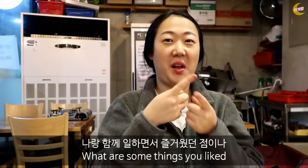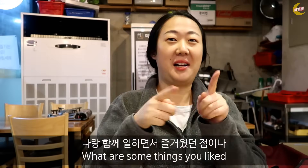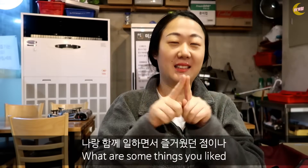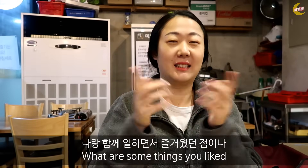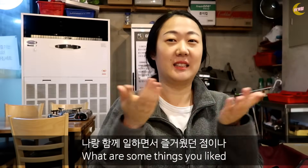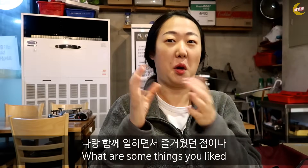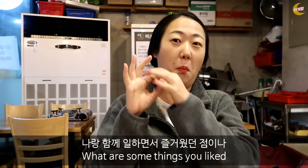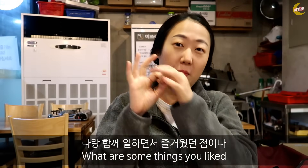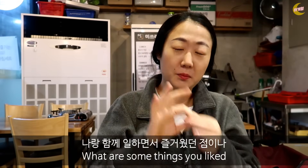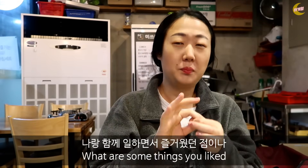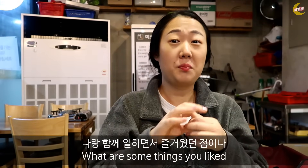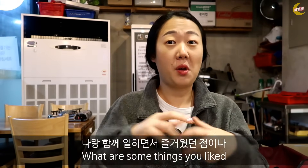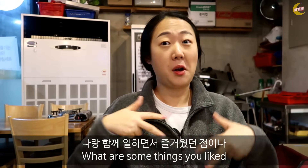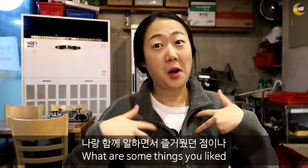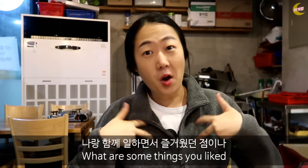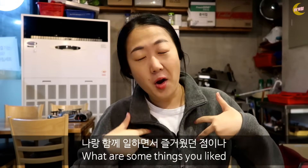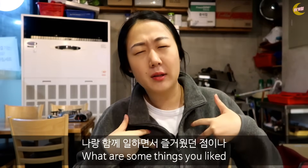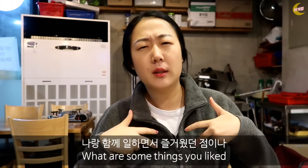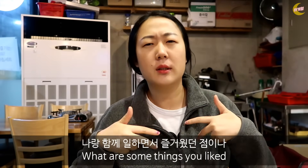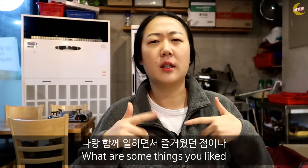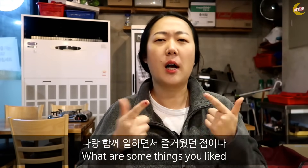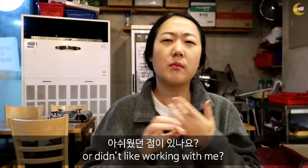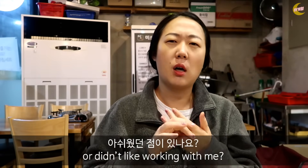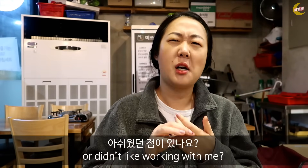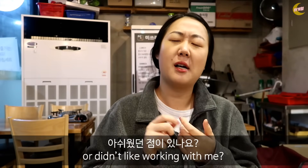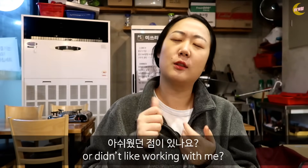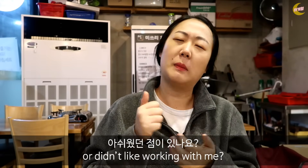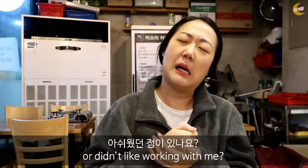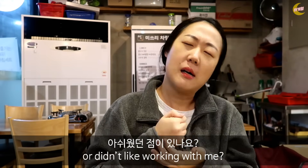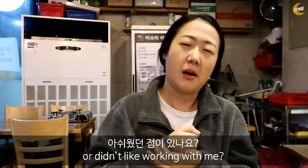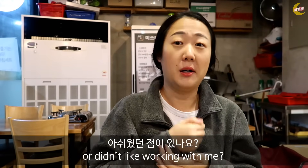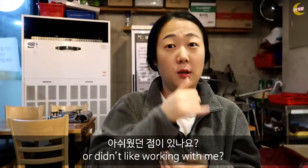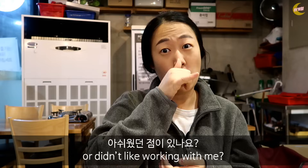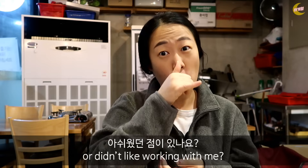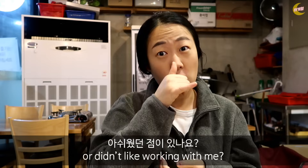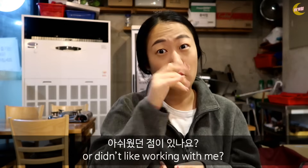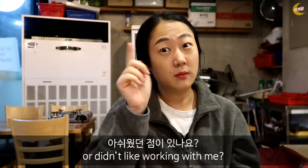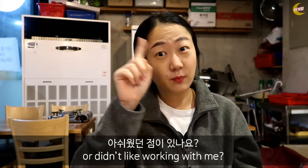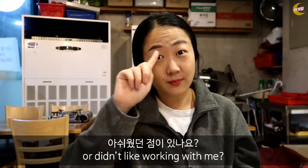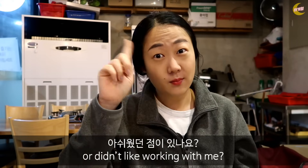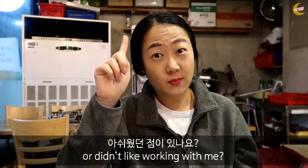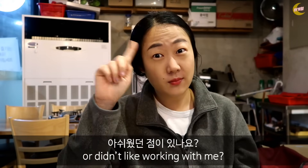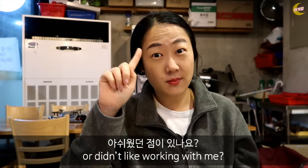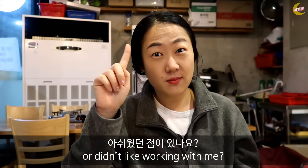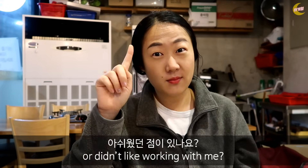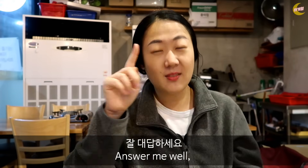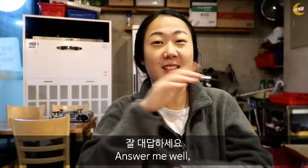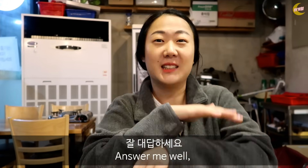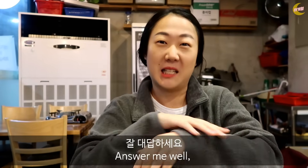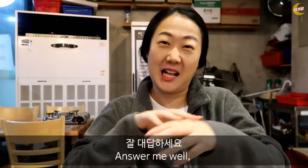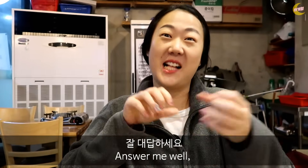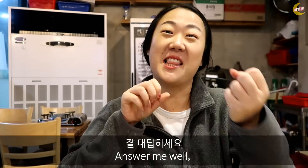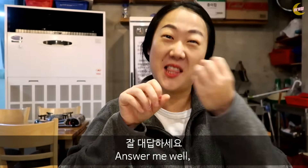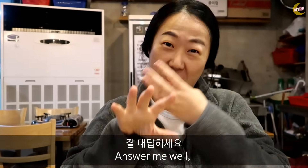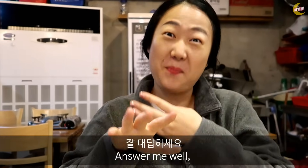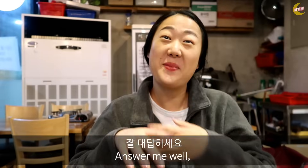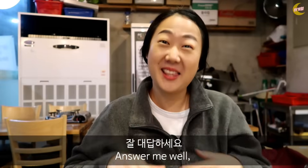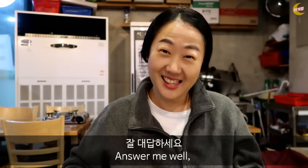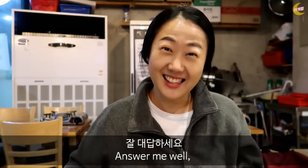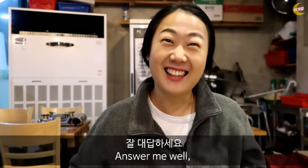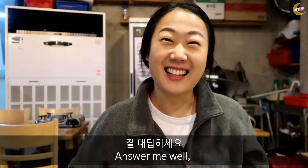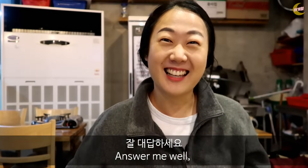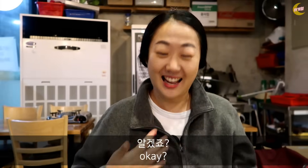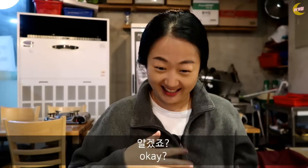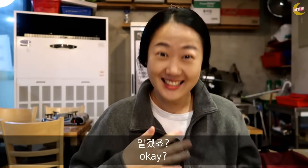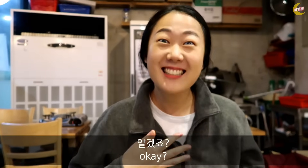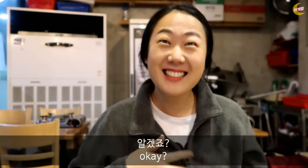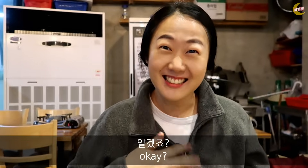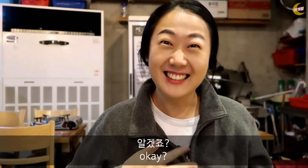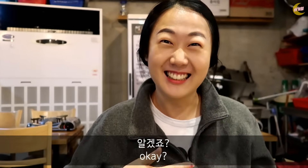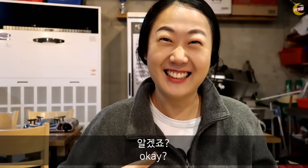What are some things you liked or didn’t like working with me? Answer me well, okay?